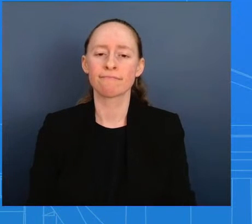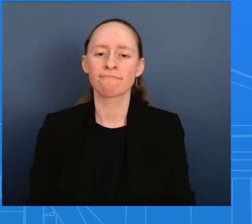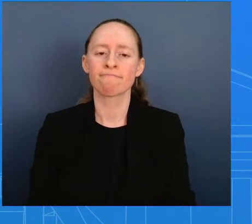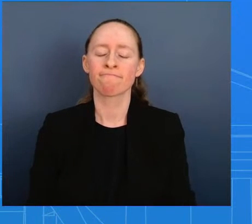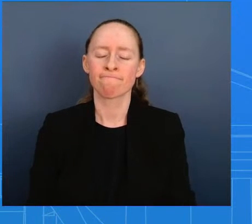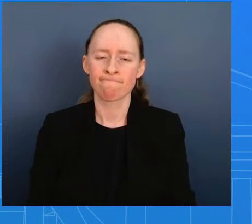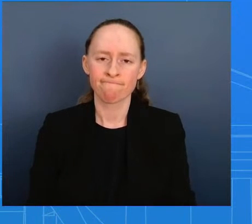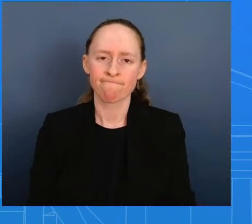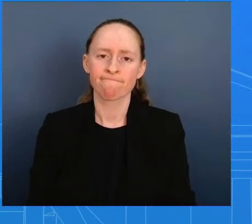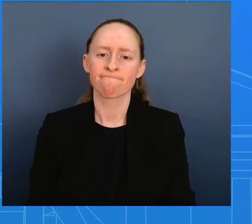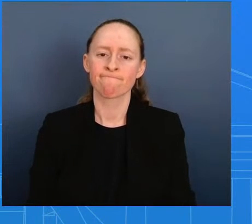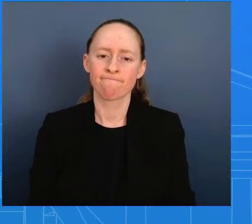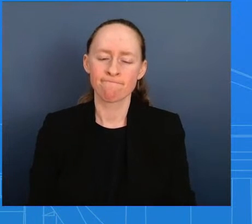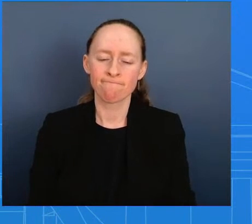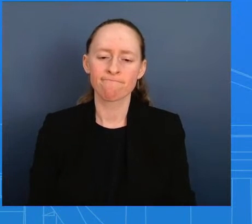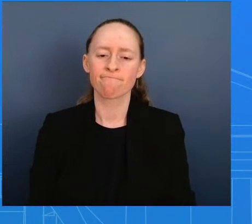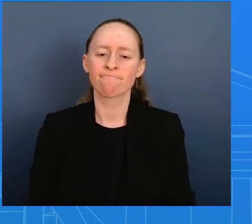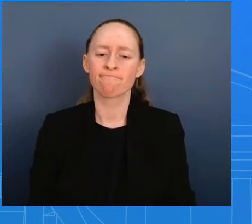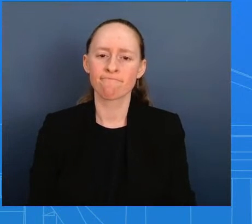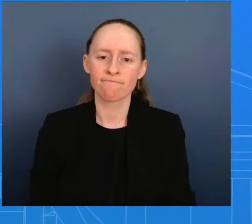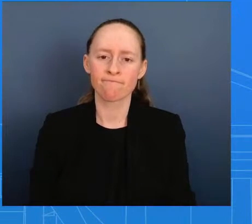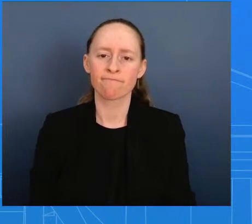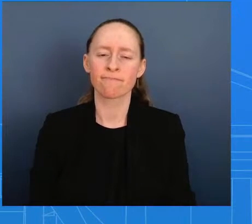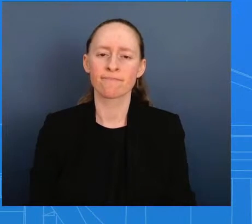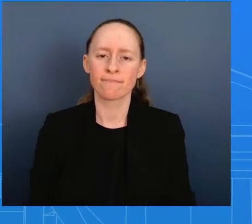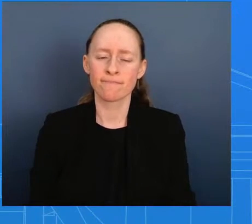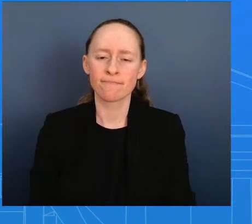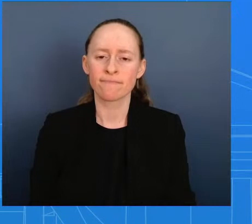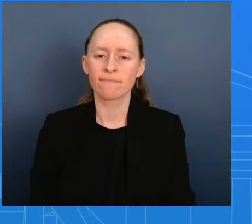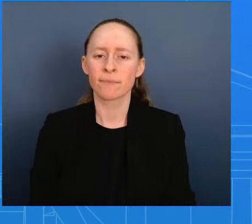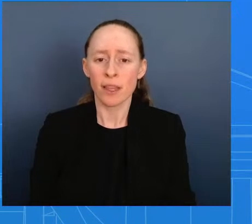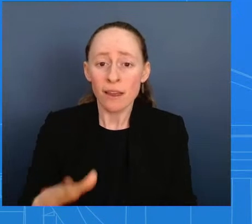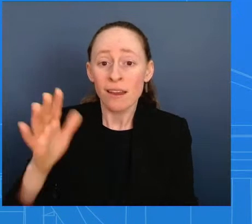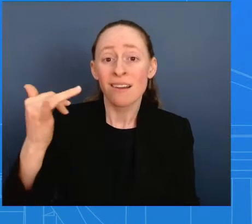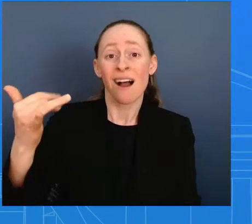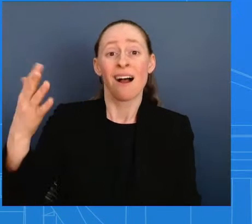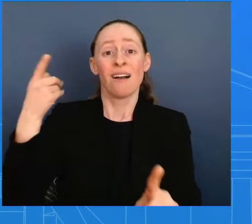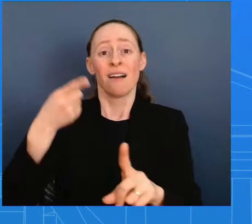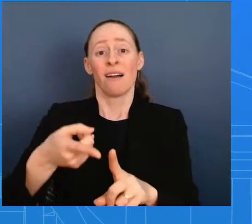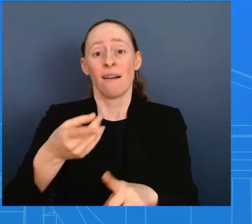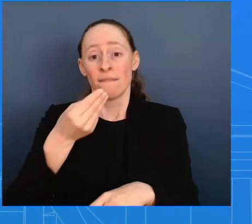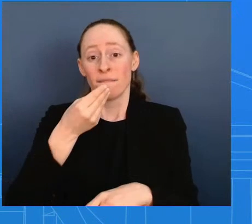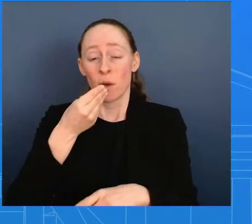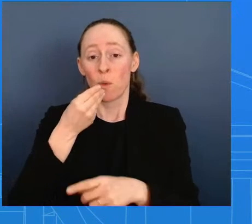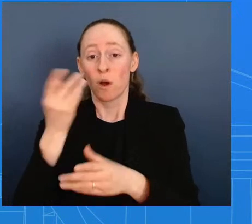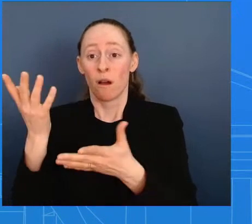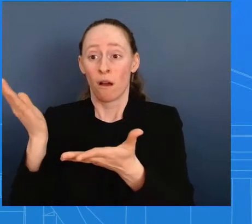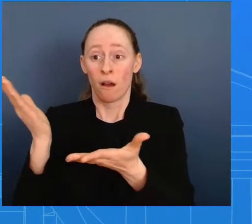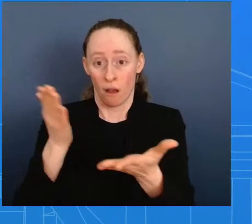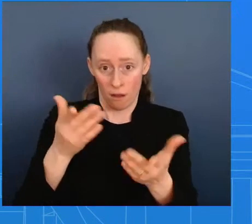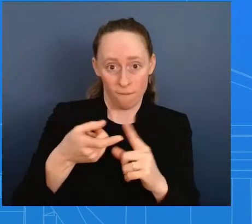and looting these convoys coming from Jordan going to Gaza to deliver humanitarian assistance.